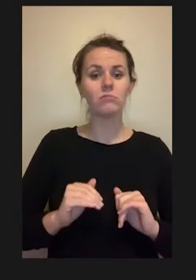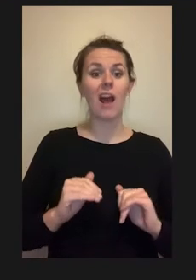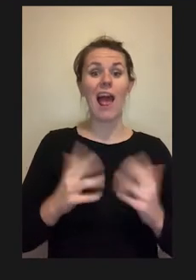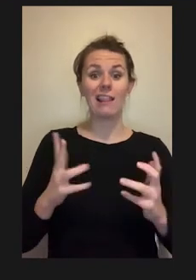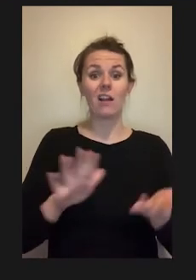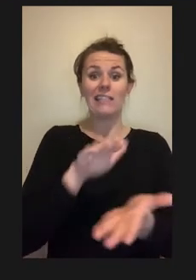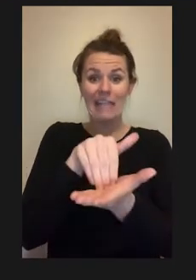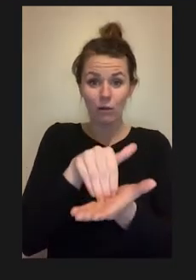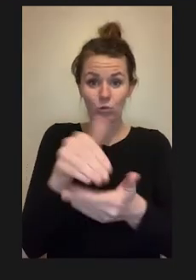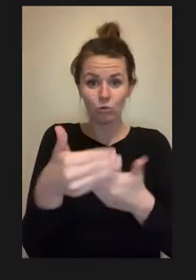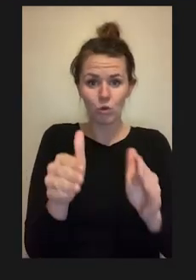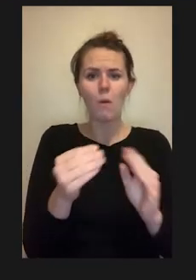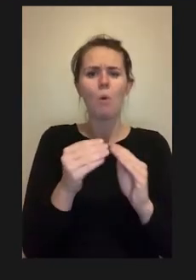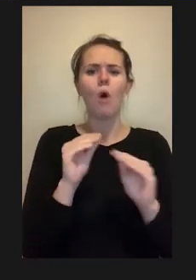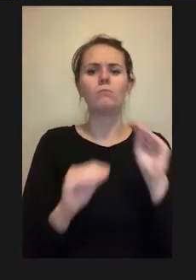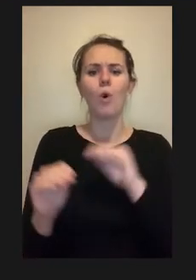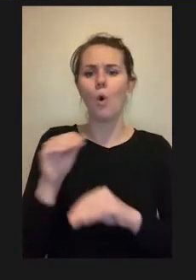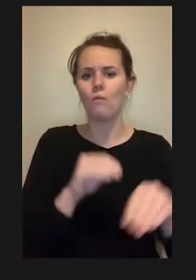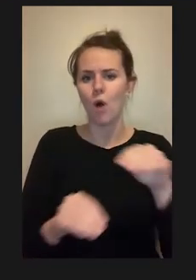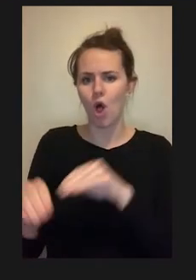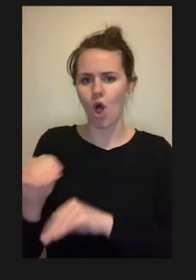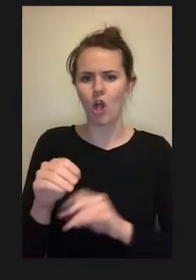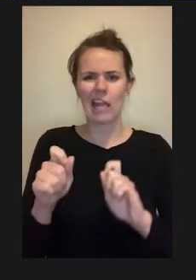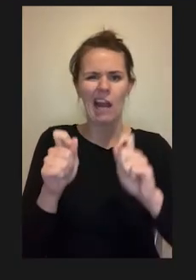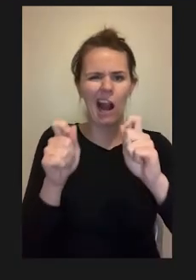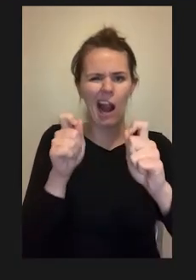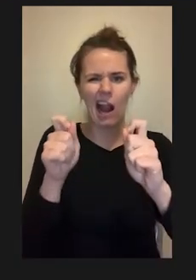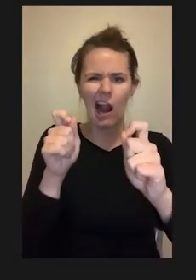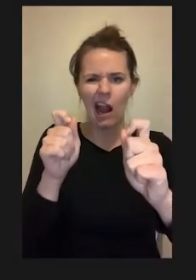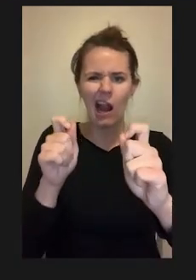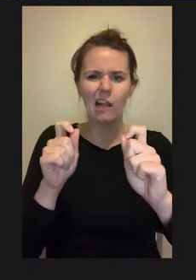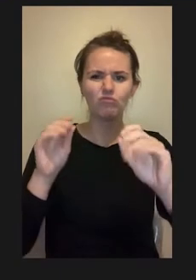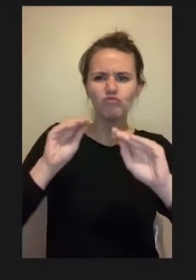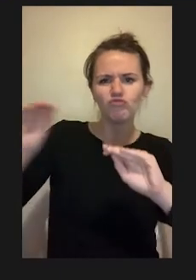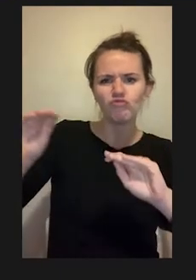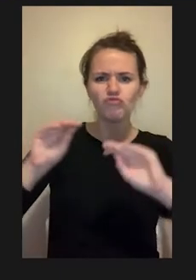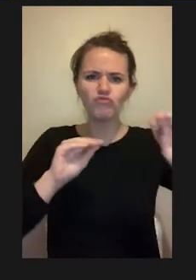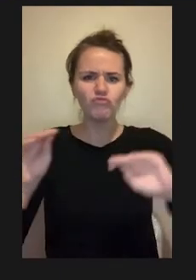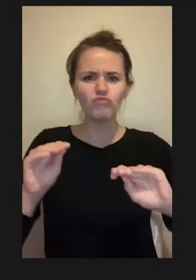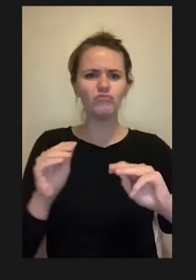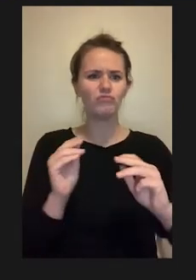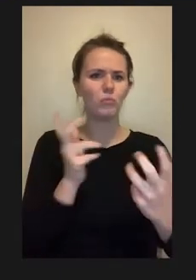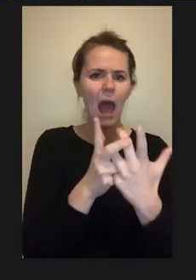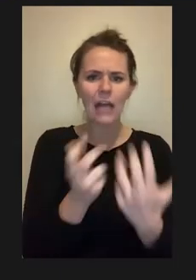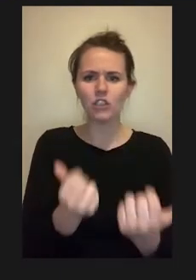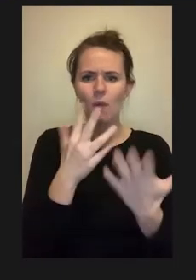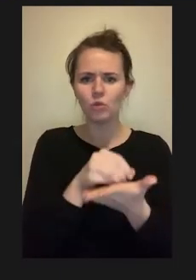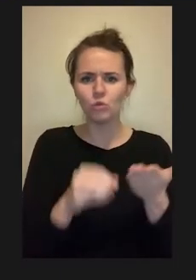lab benches that could be reconfigured according to how many students were taking the class